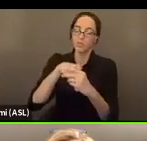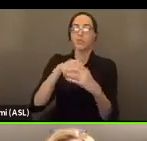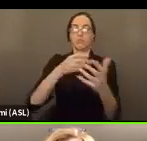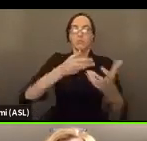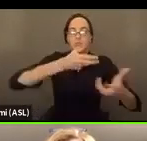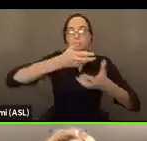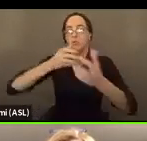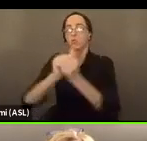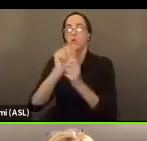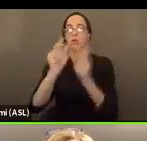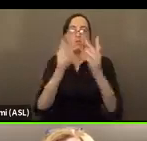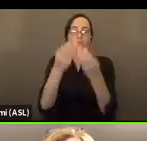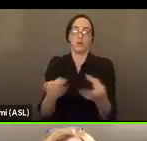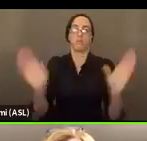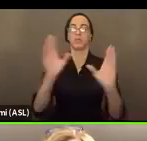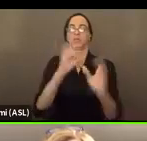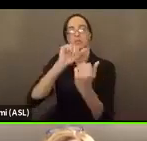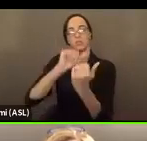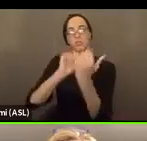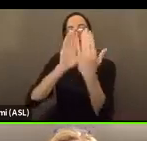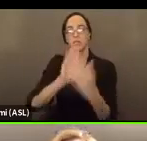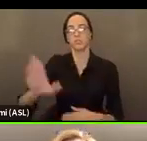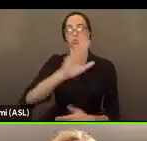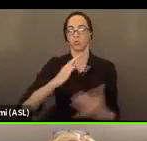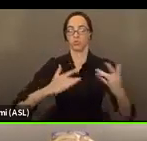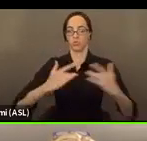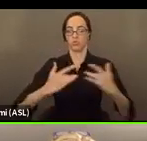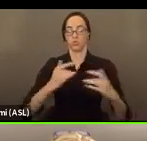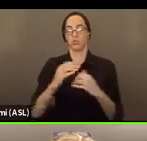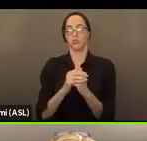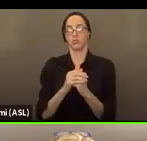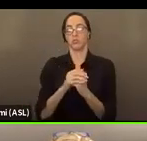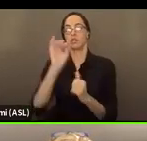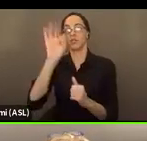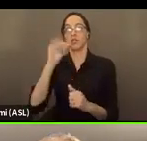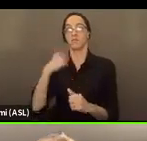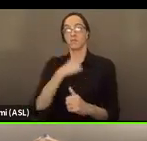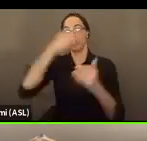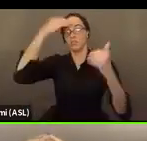address your concerns unless we know what they are so thanks for tuning in and maybe you'll tune